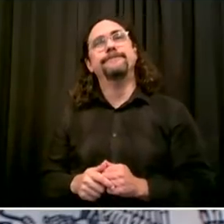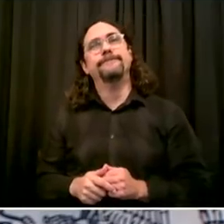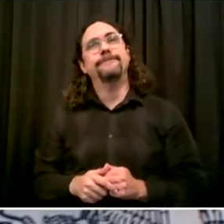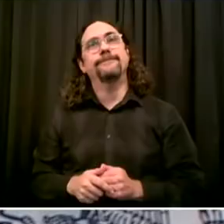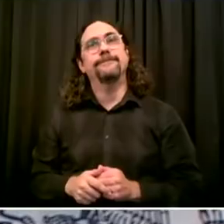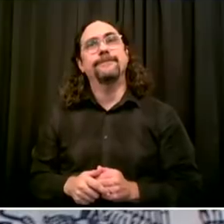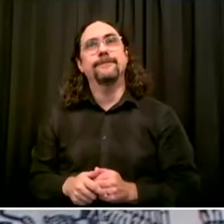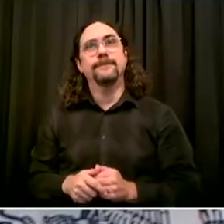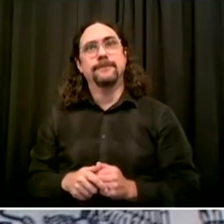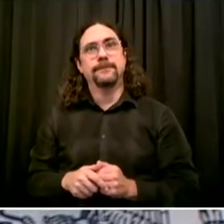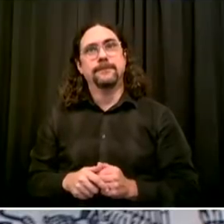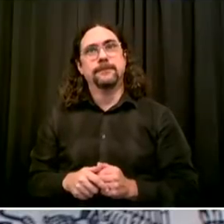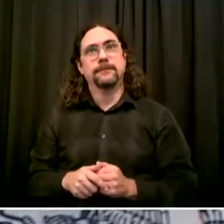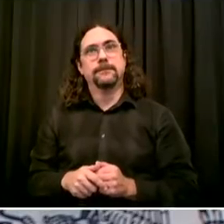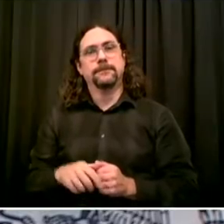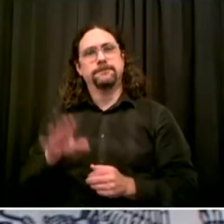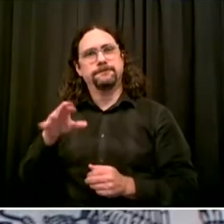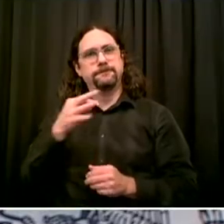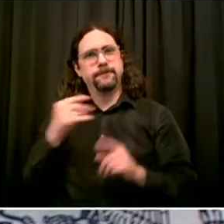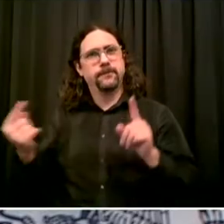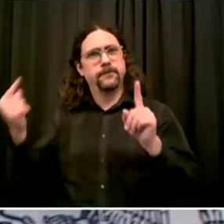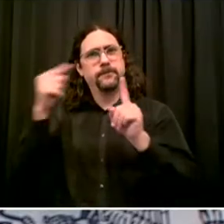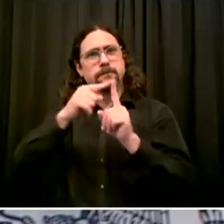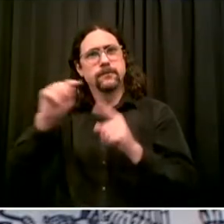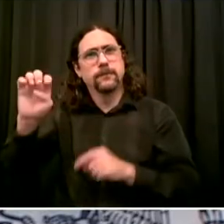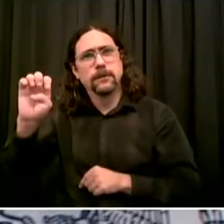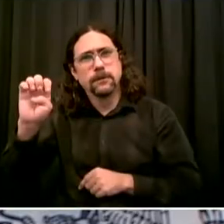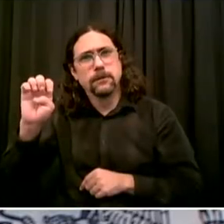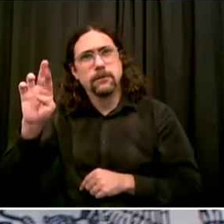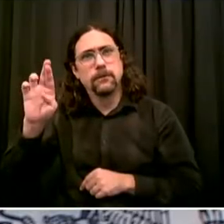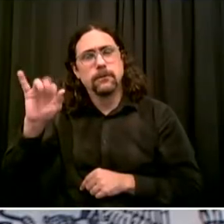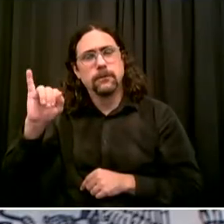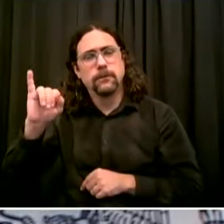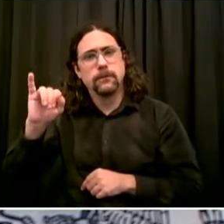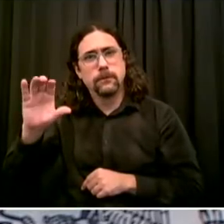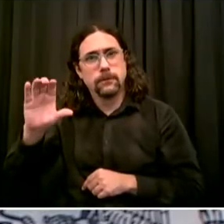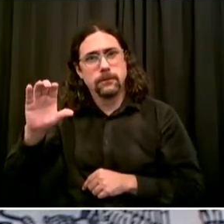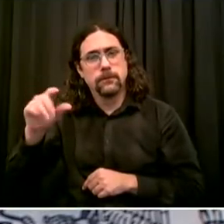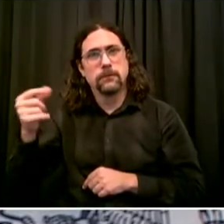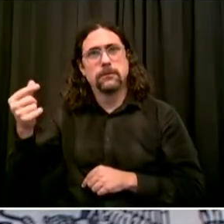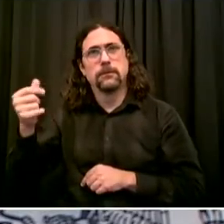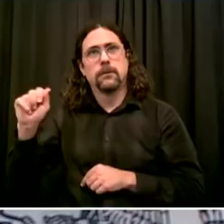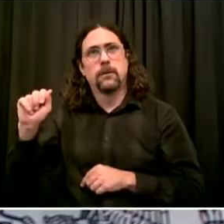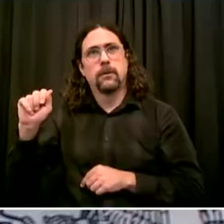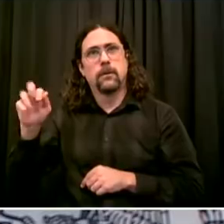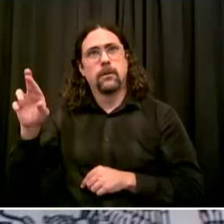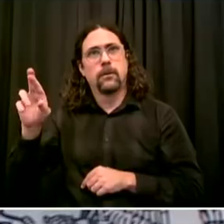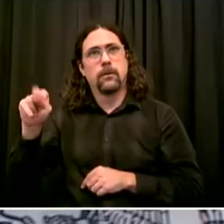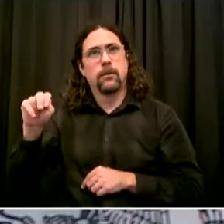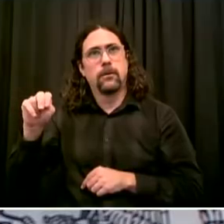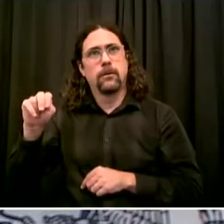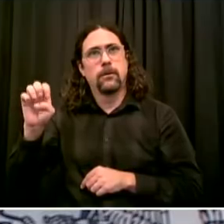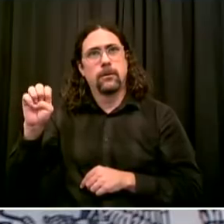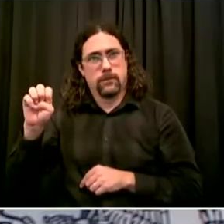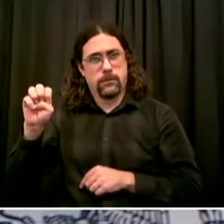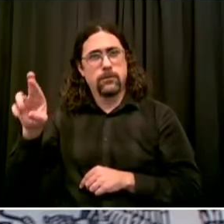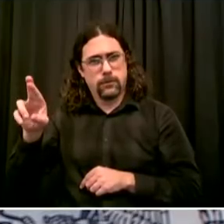IS THERE AN ORAL ARGUMENT TODAY IN THE CA SETH AT ERIC GARNER'S FAMILY BROUGHT